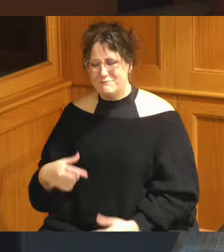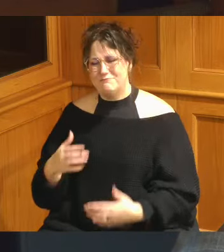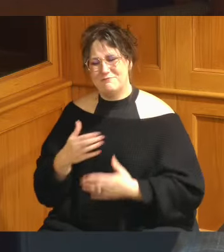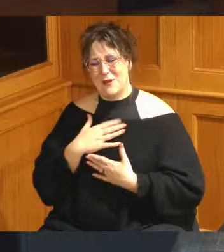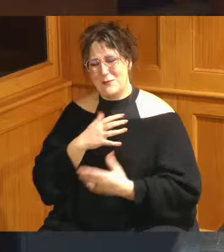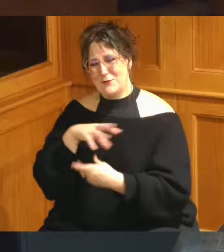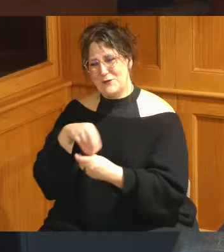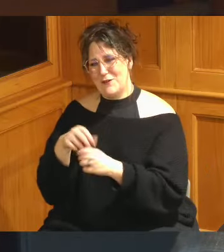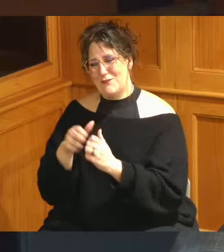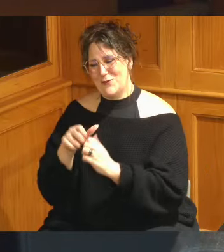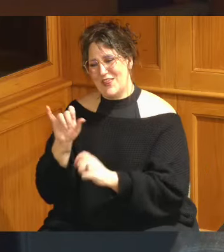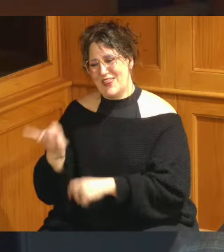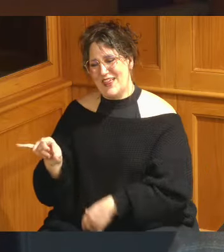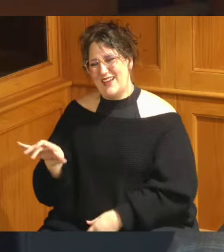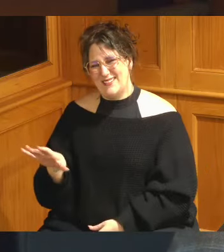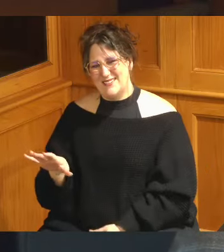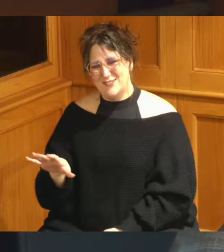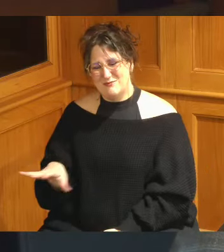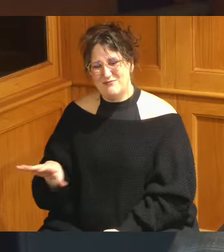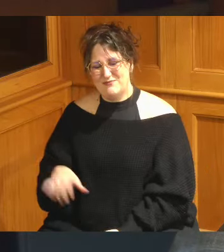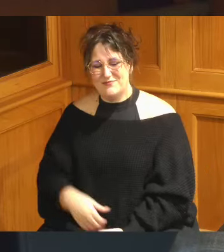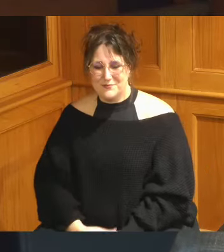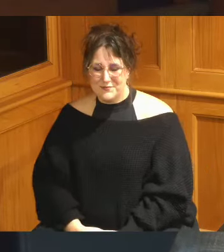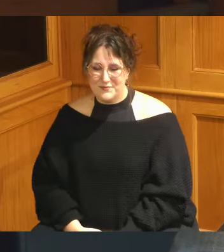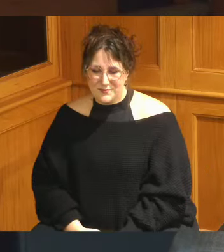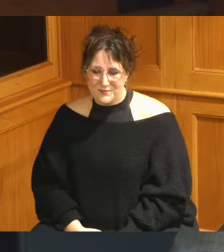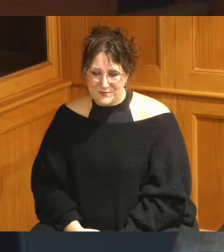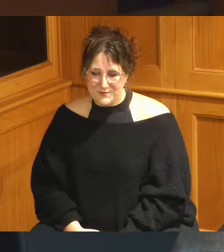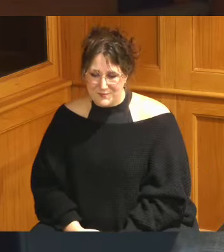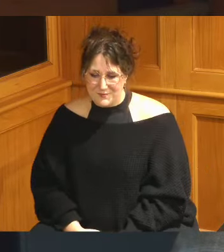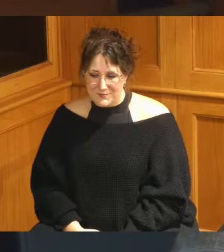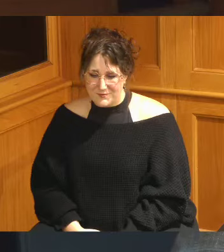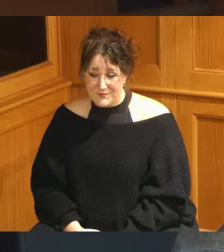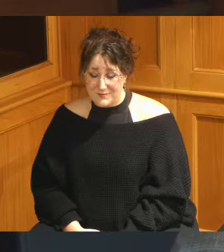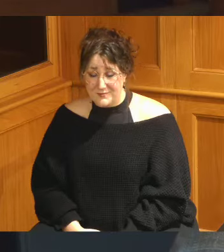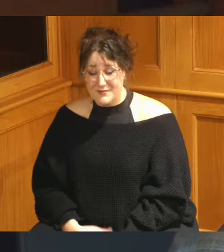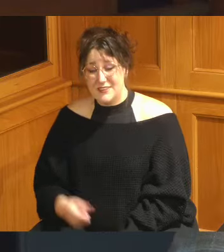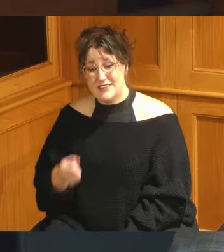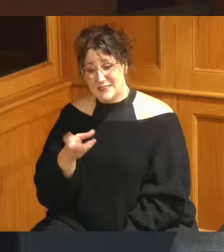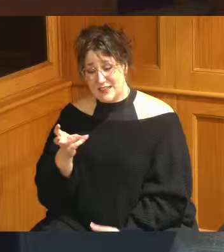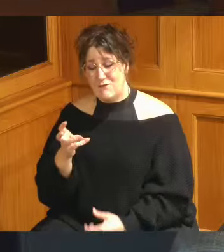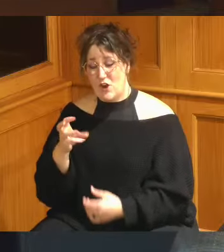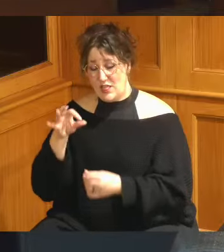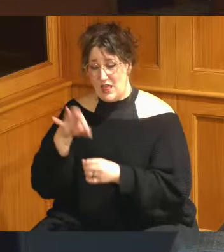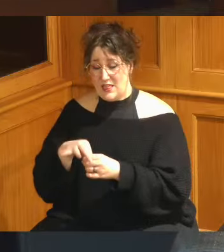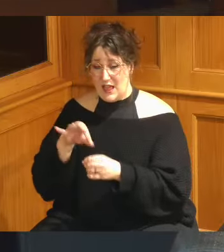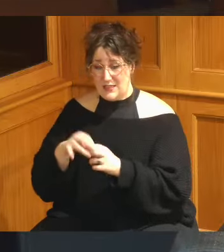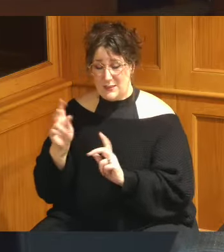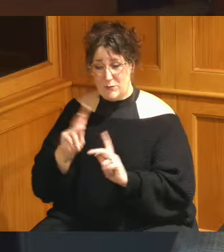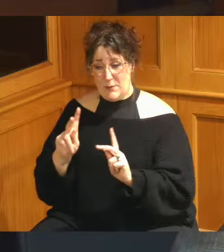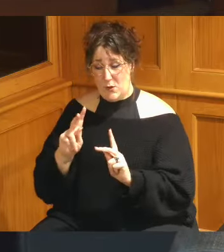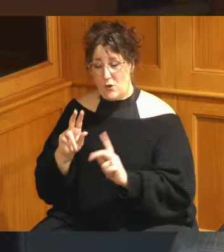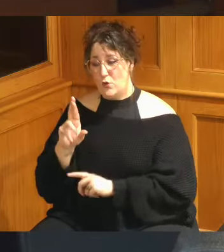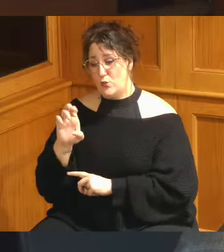of part of that and certainly of several elected officials because this is regional. it. but of